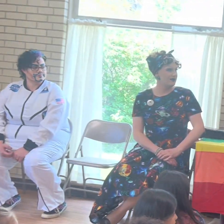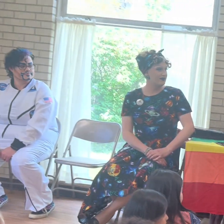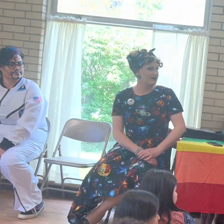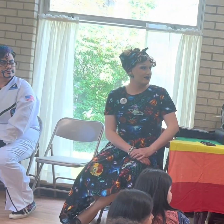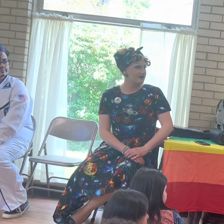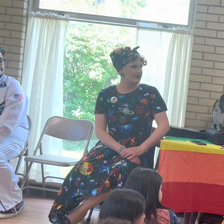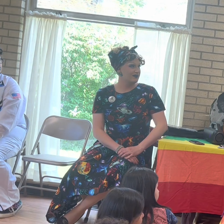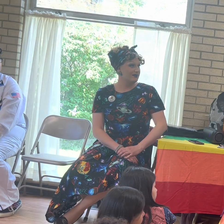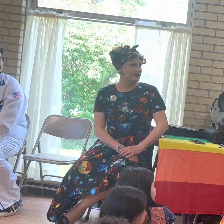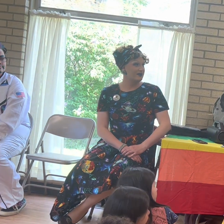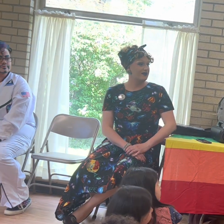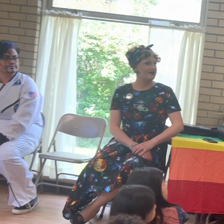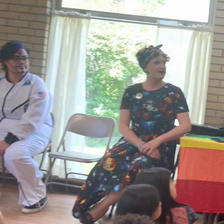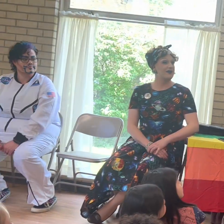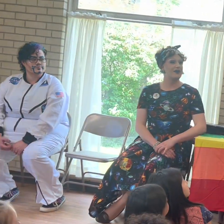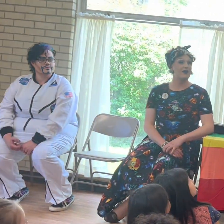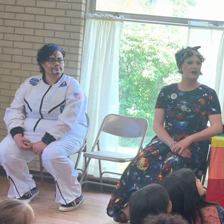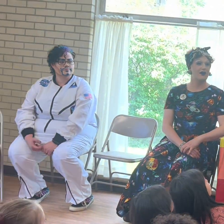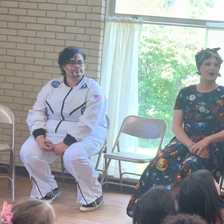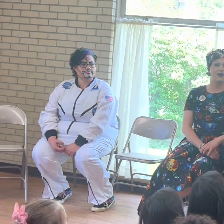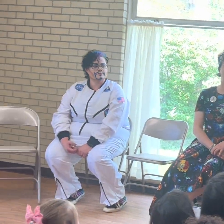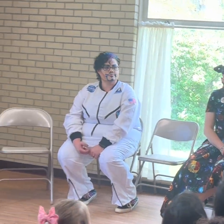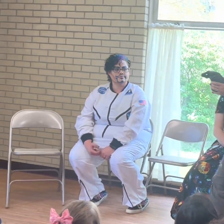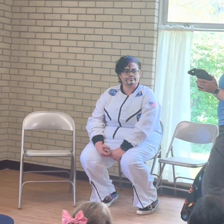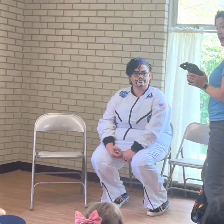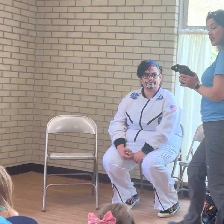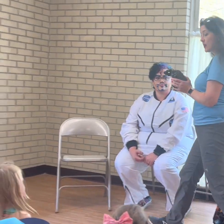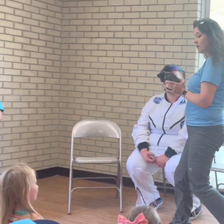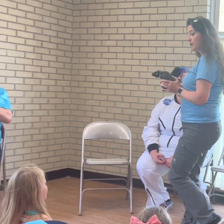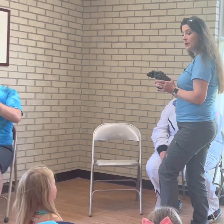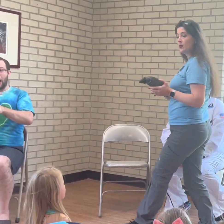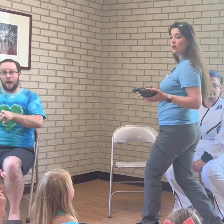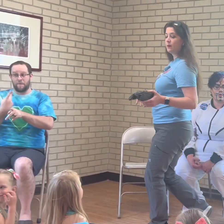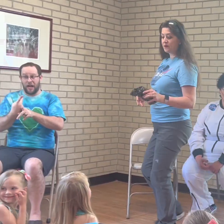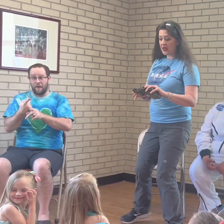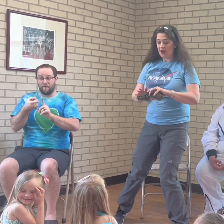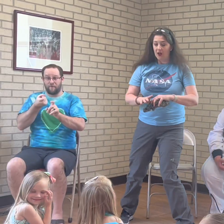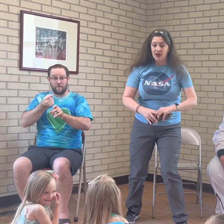rocks right here. This is same composition of the rocks that are from the Moon. If I'm